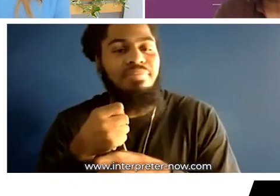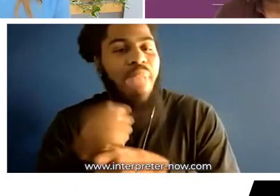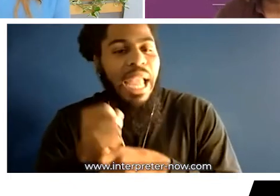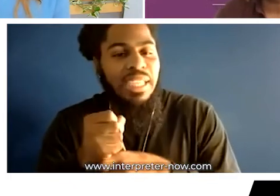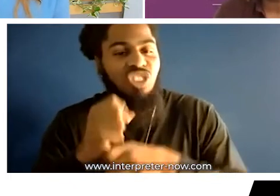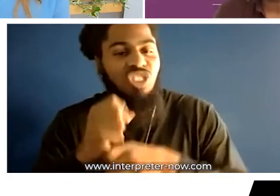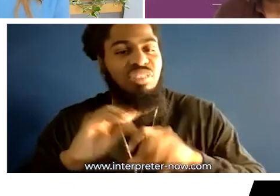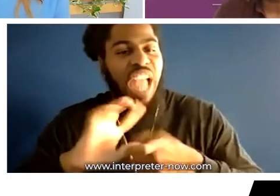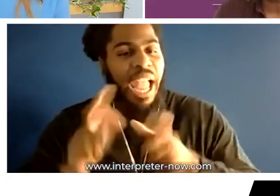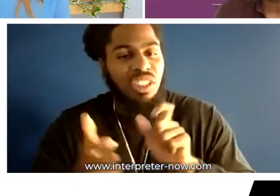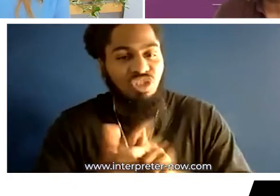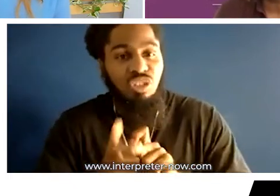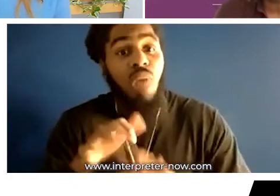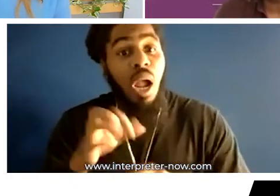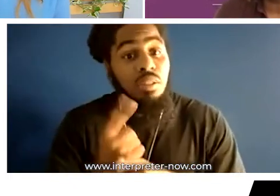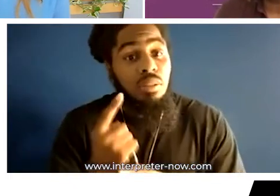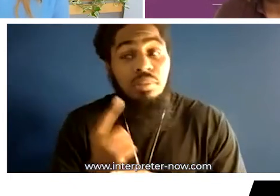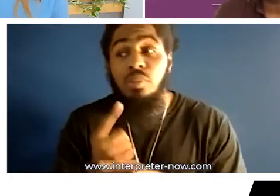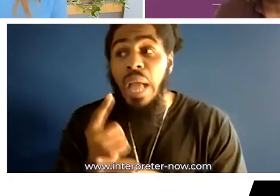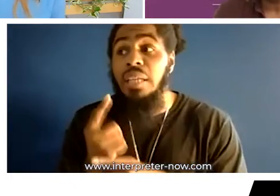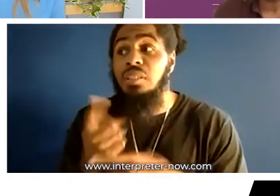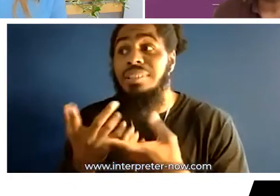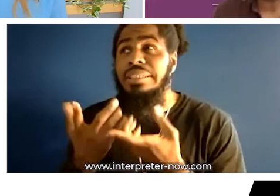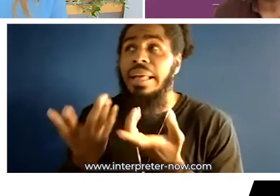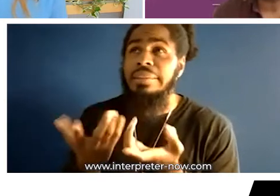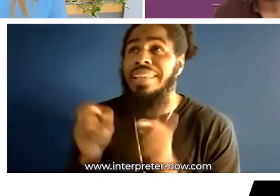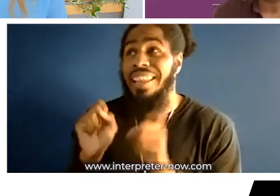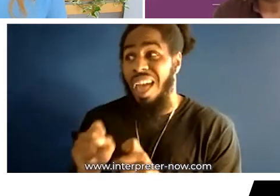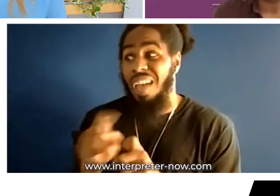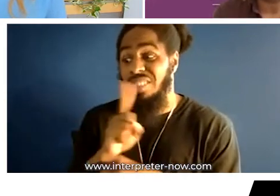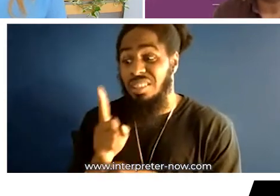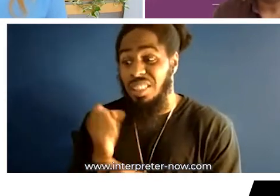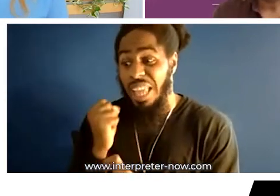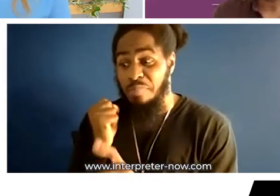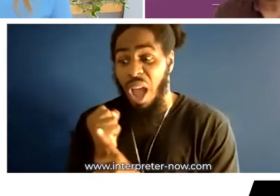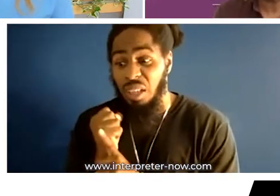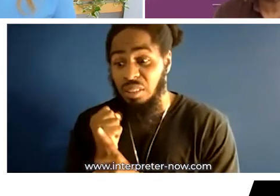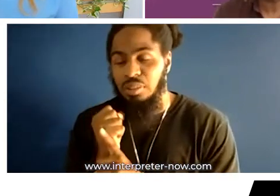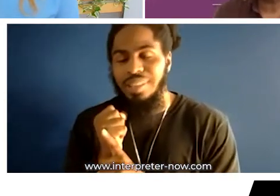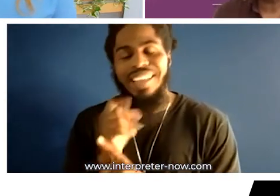You know, it's important, but can I really impact this? I think that's one of the big questions, too. Is this my responsibility?